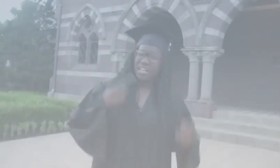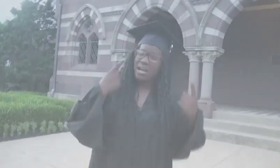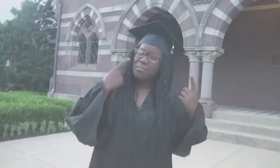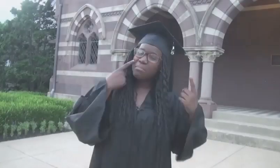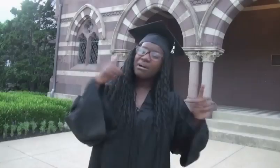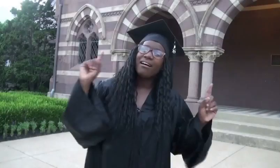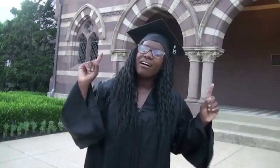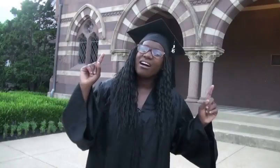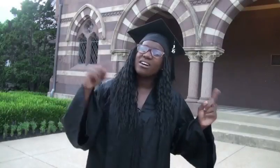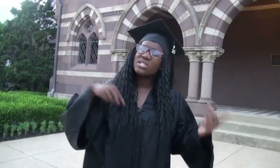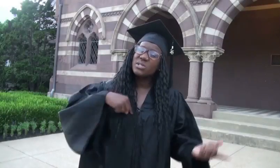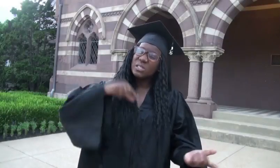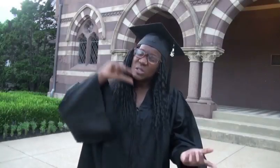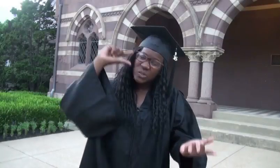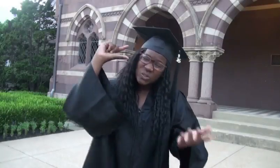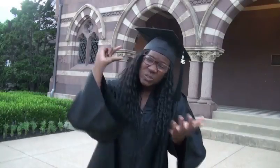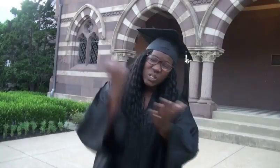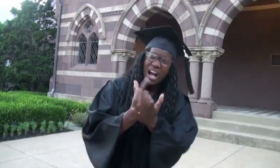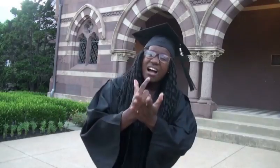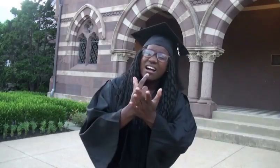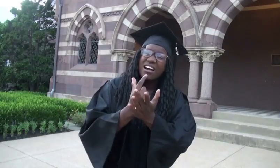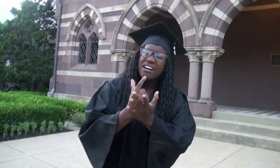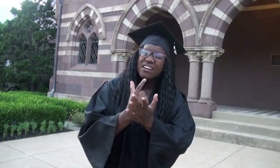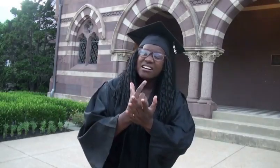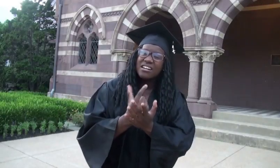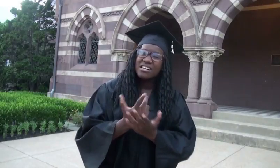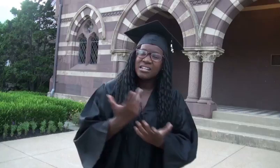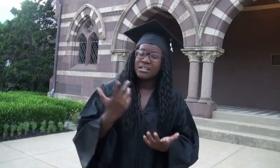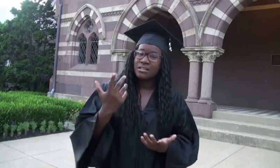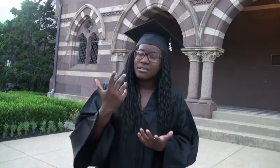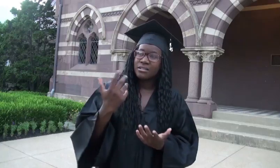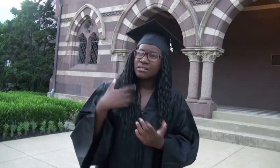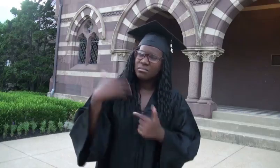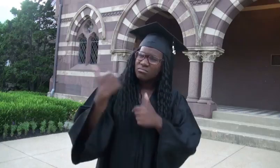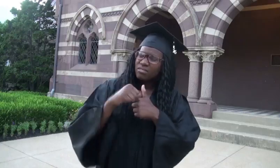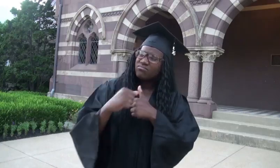And now here I am, a graduate of Gallaudet.